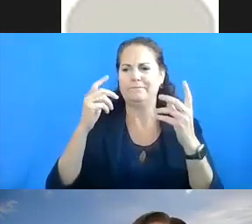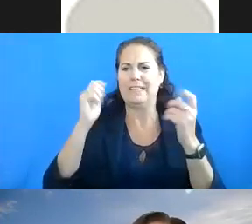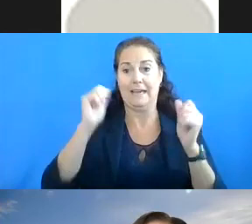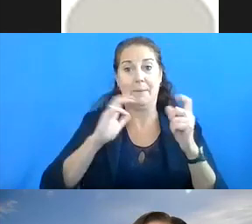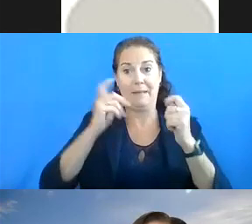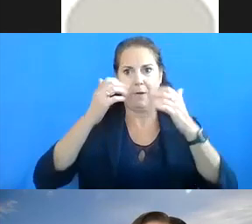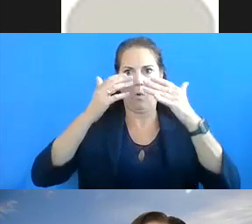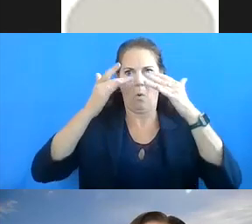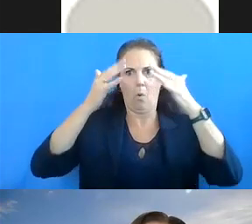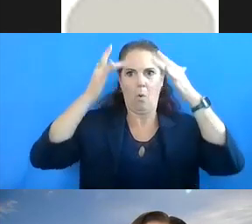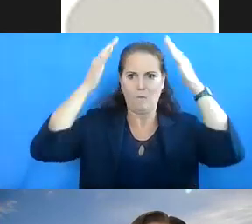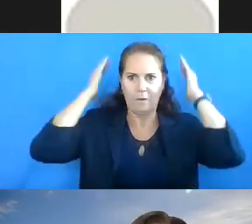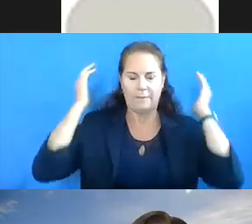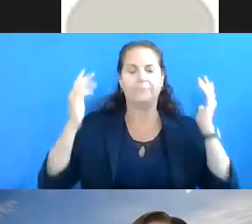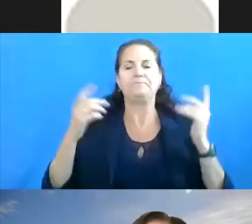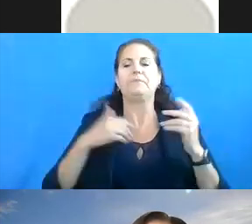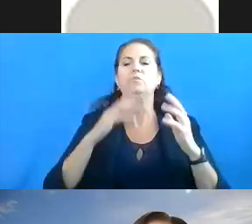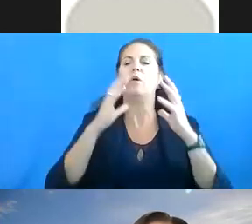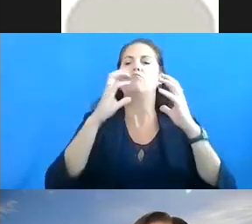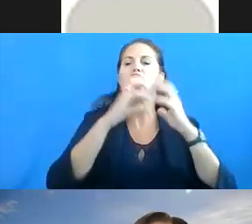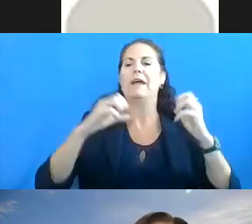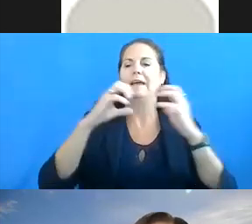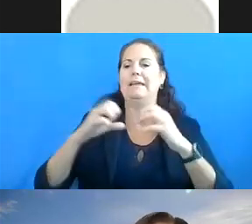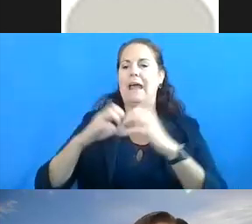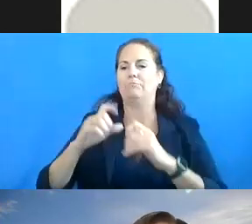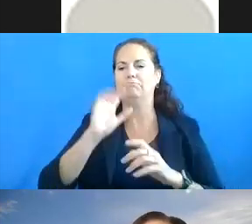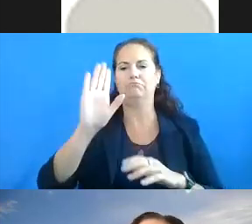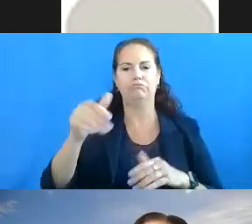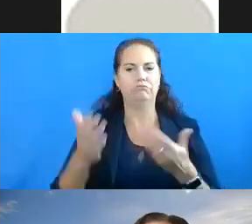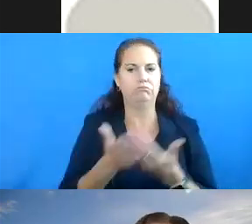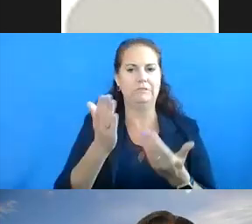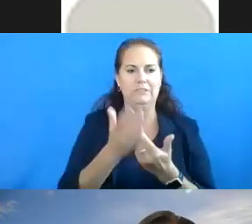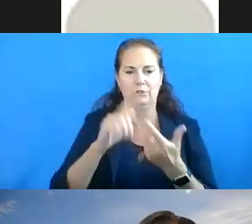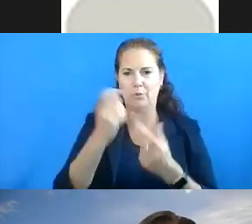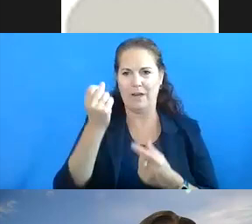so I'm going to break it down to you in a really easy to understand one pager with the next slide.